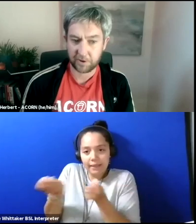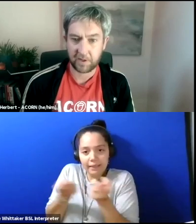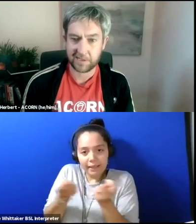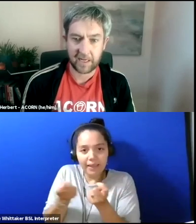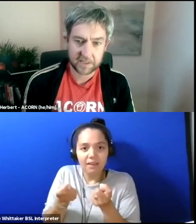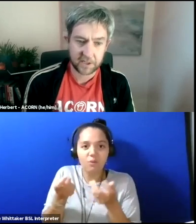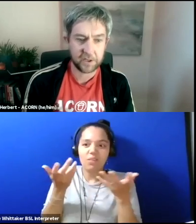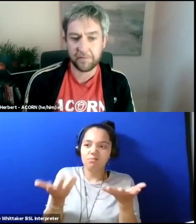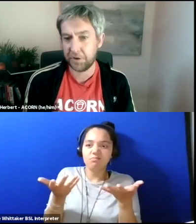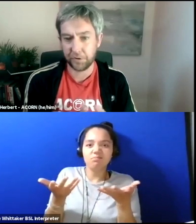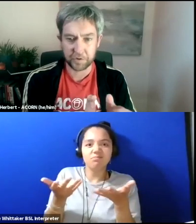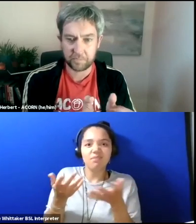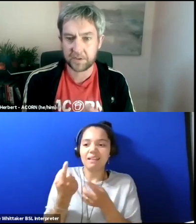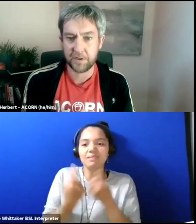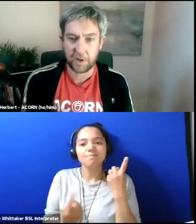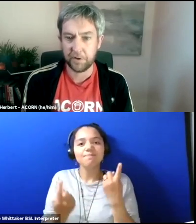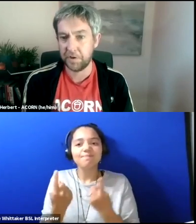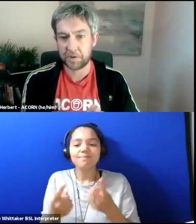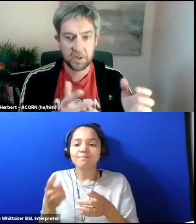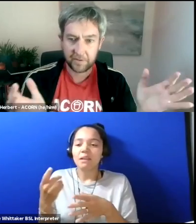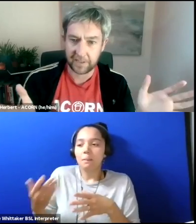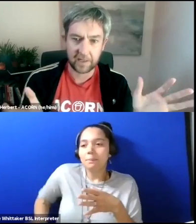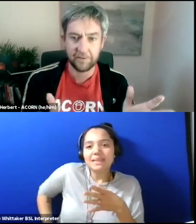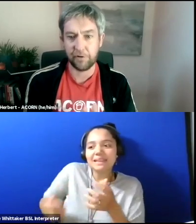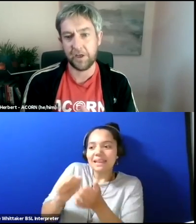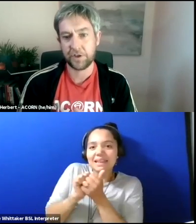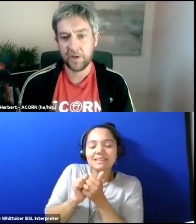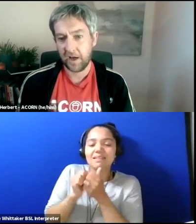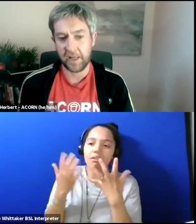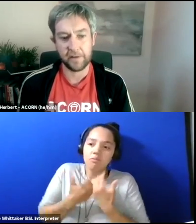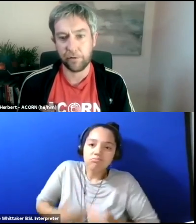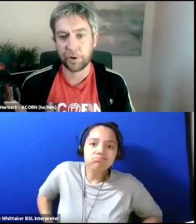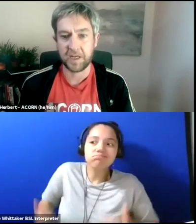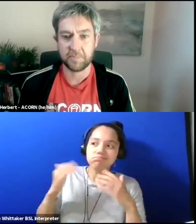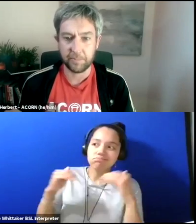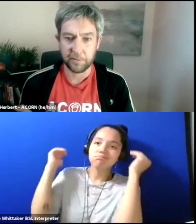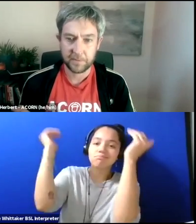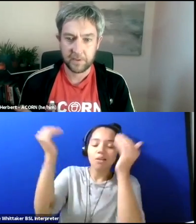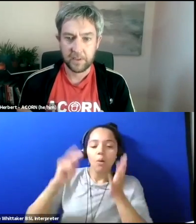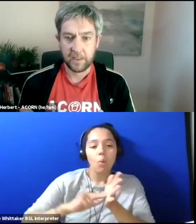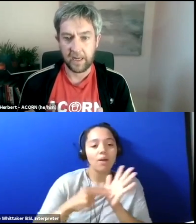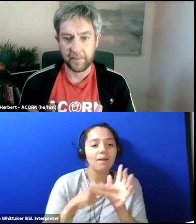talking about is single individuals, business owners, the elite rich, and then there are organised people.